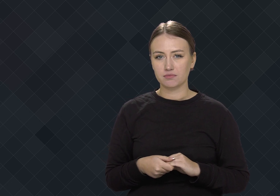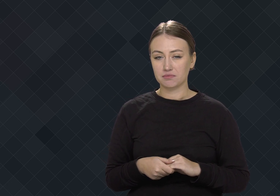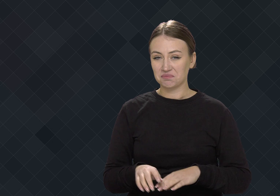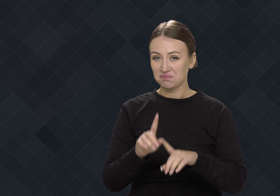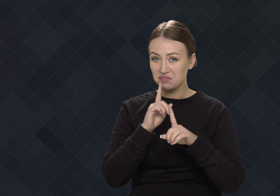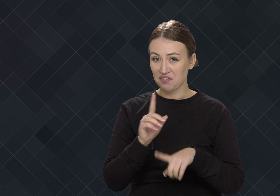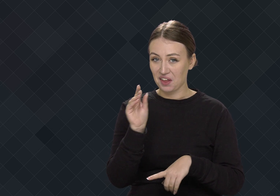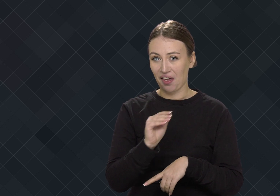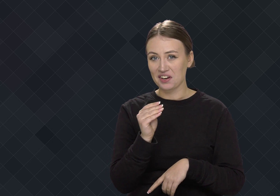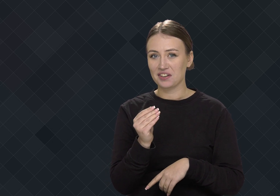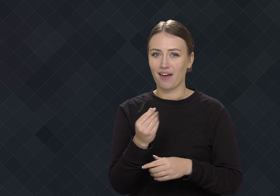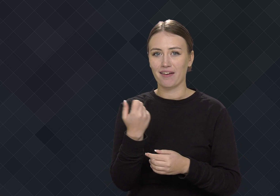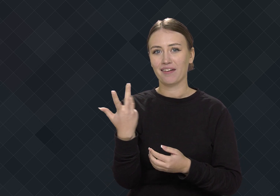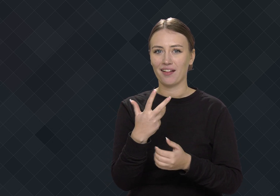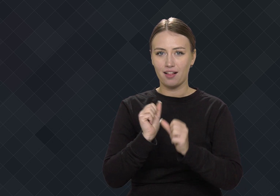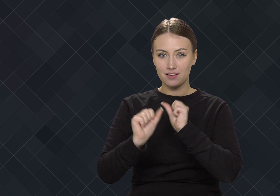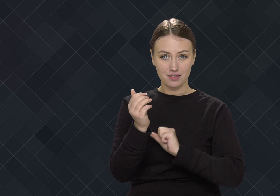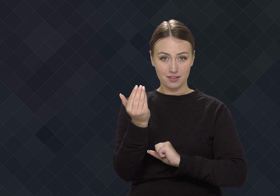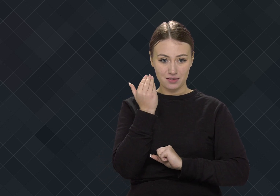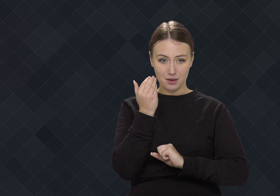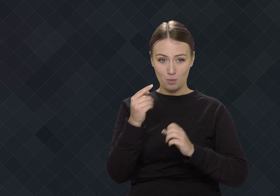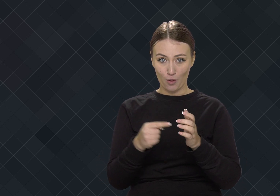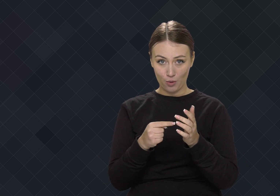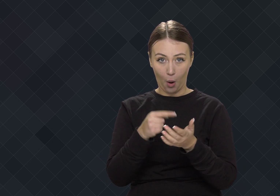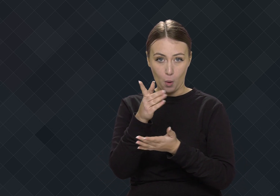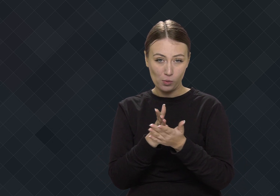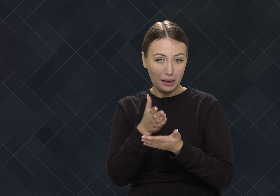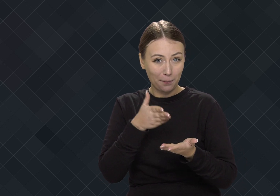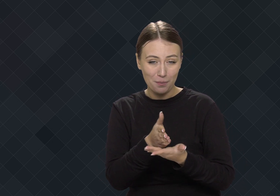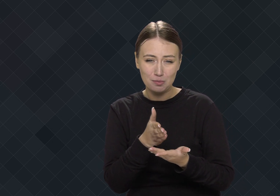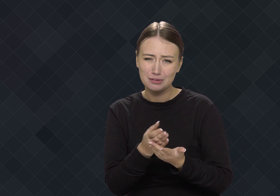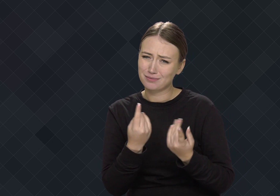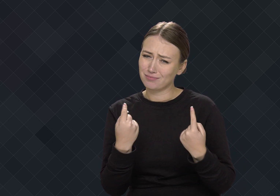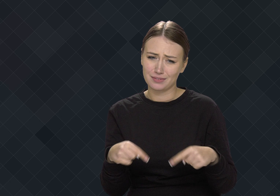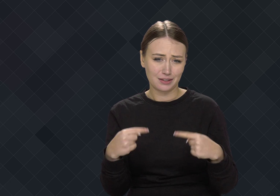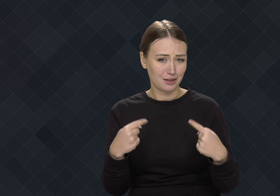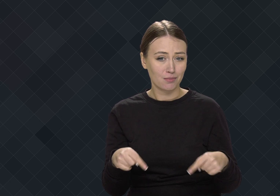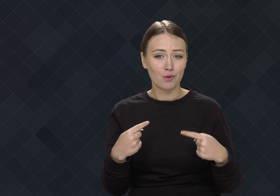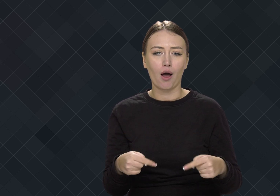Just a few years ago, there were no such services.